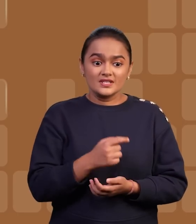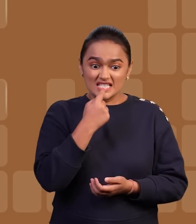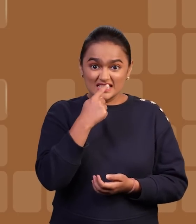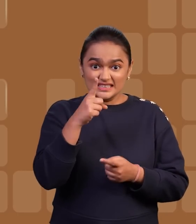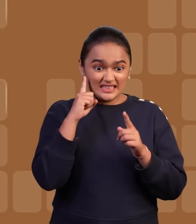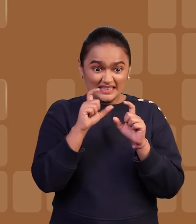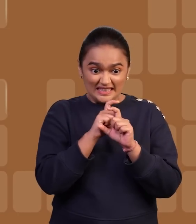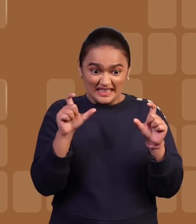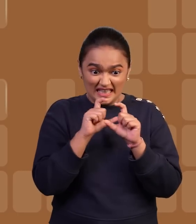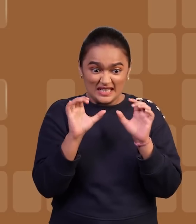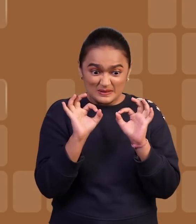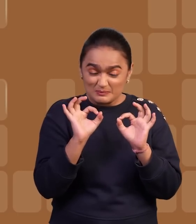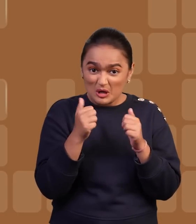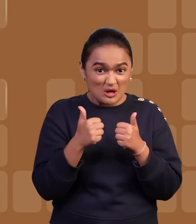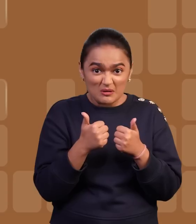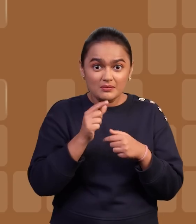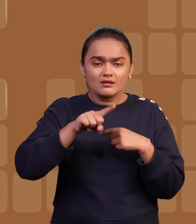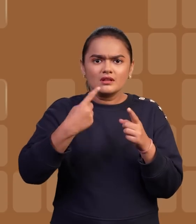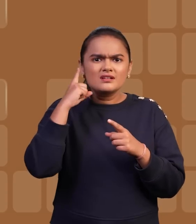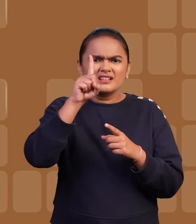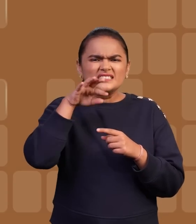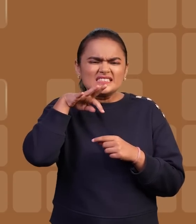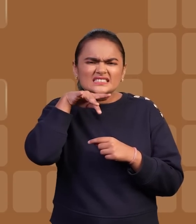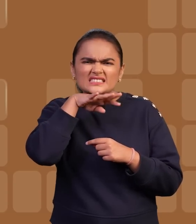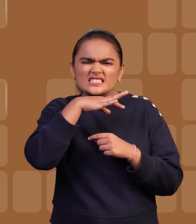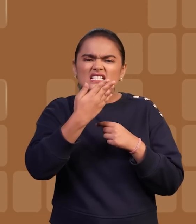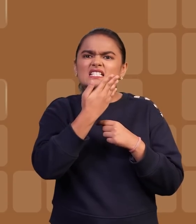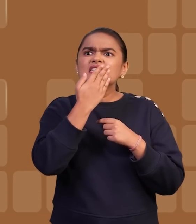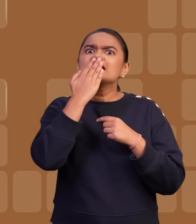Not cleaning your teeth properly can lead to plaque buildup on them.